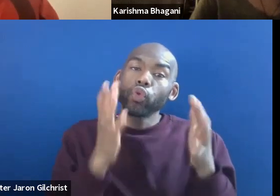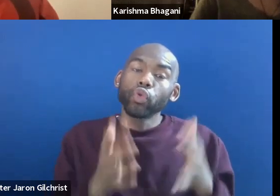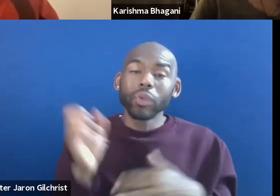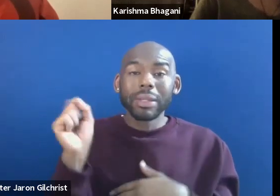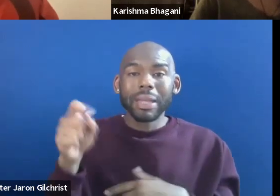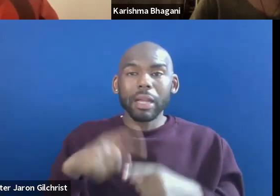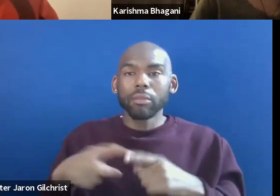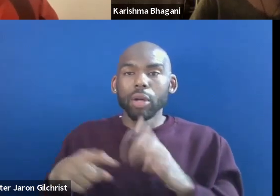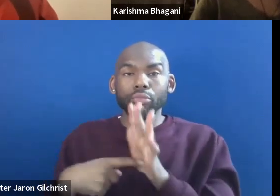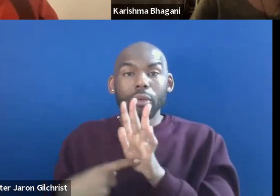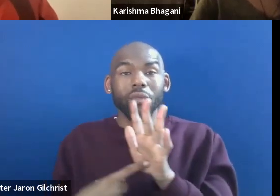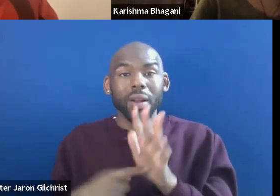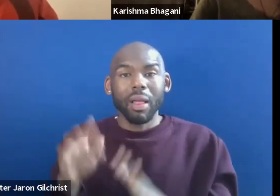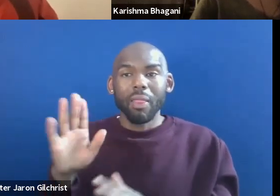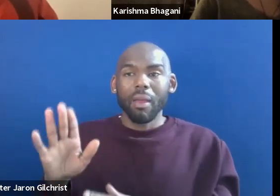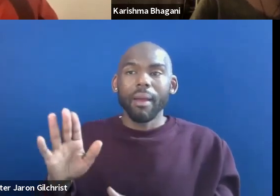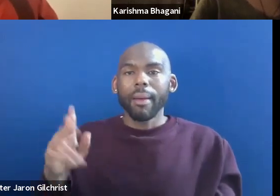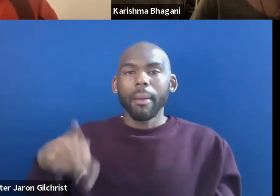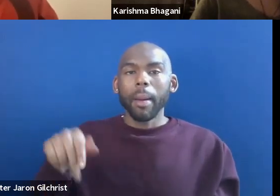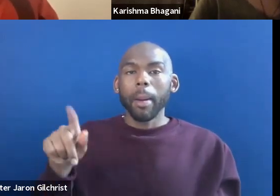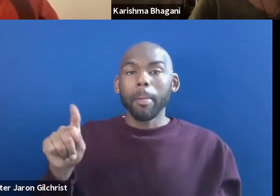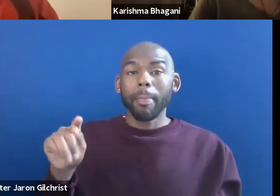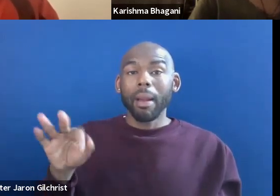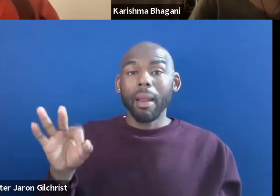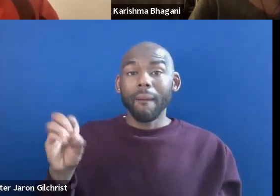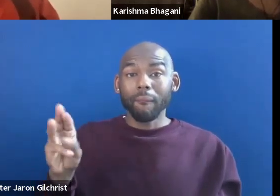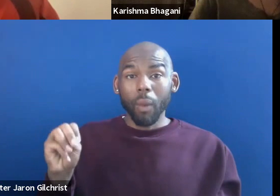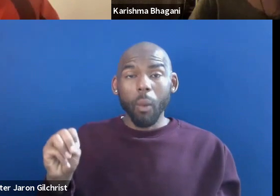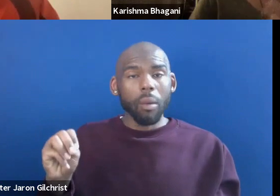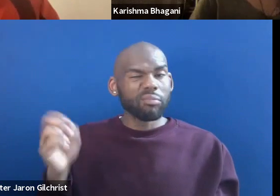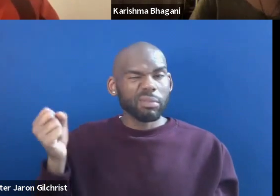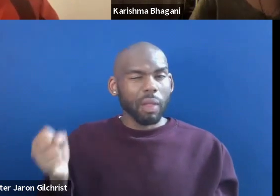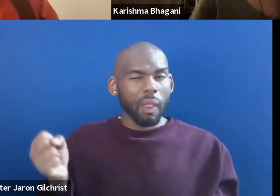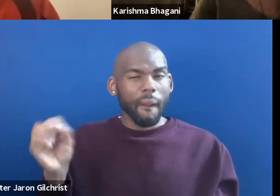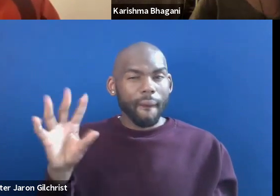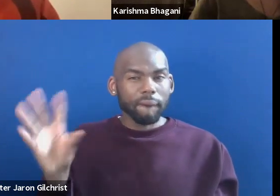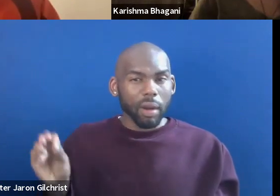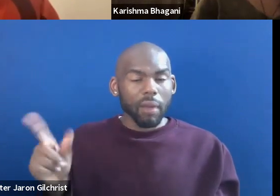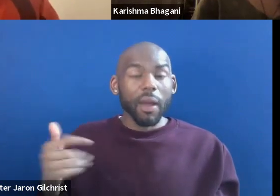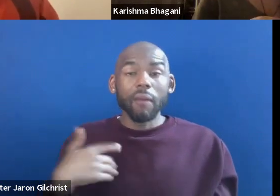of the Free State Arts Festival in South Africa. And they do have a producers lab and they work